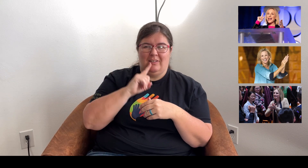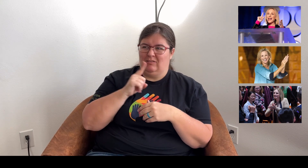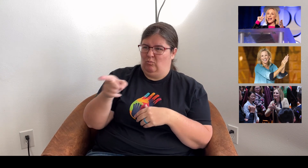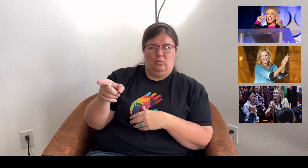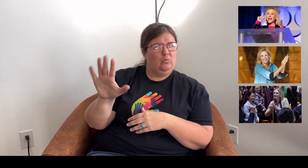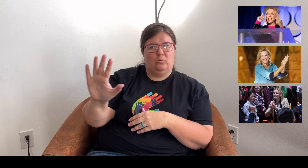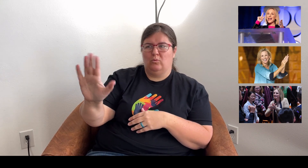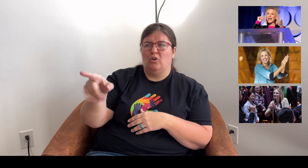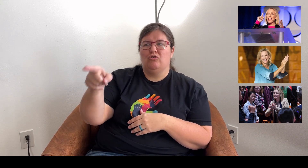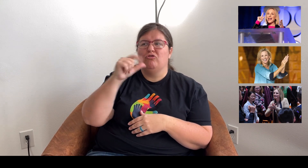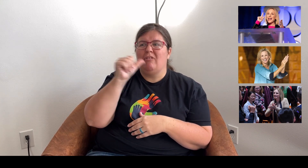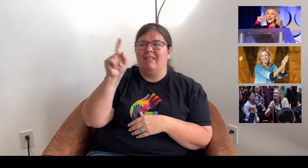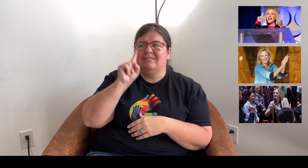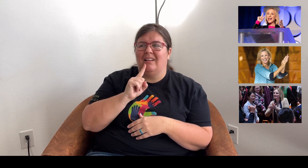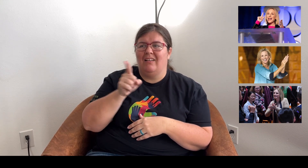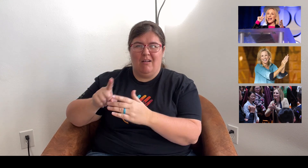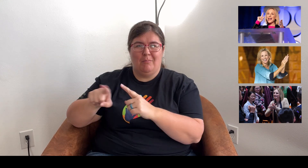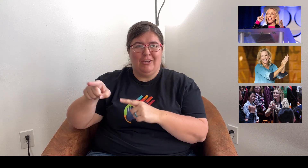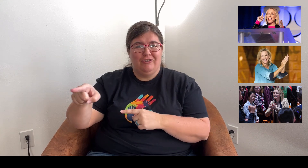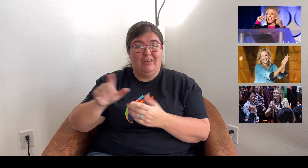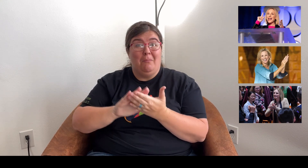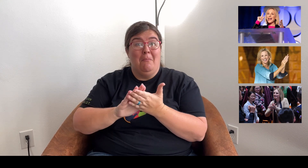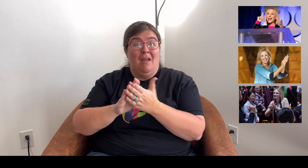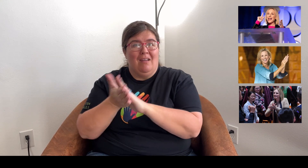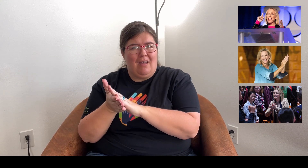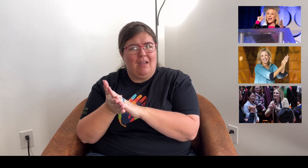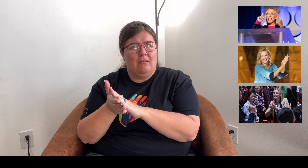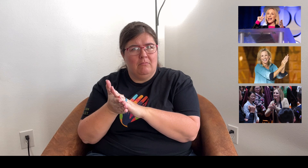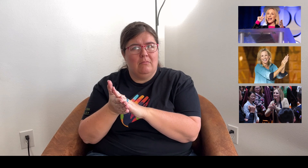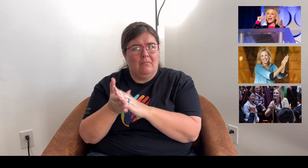It's funny because in the past she would have been labeled "not Deaf enough" but